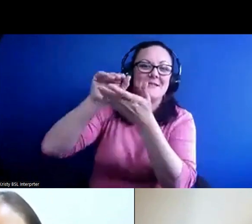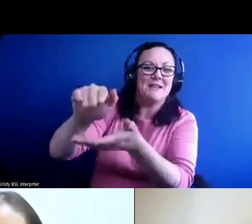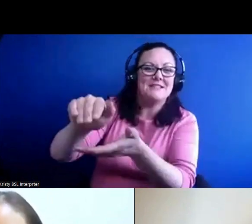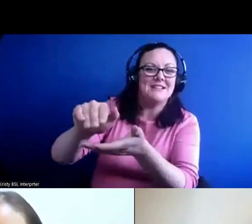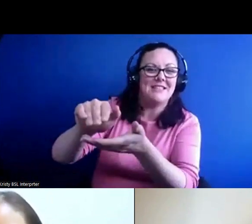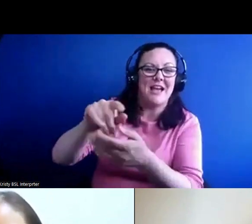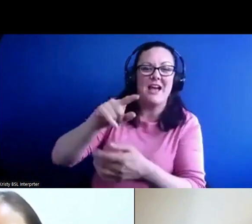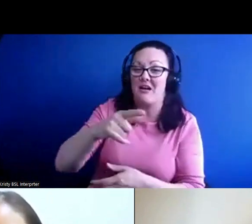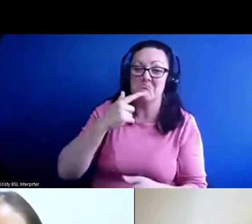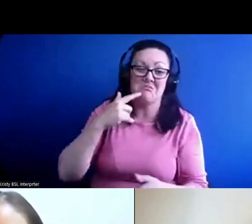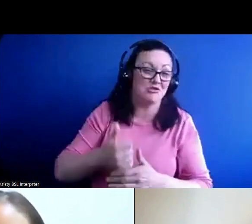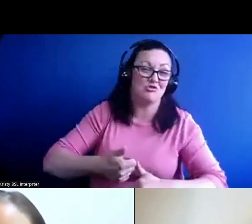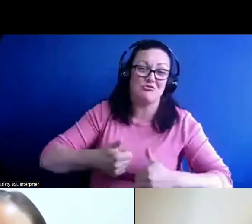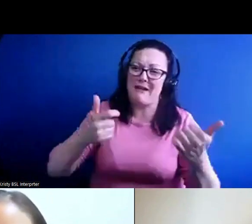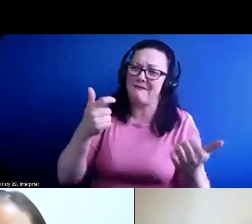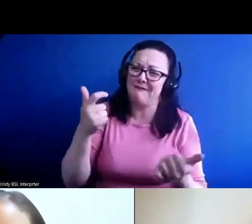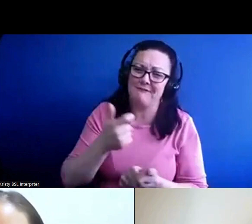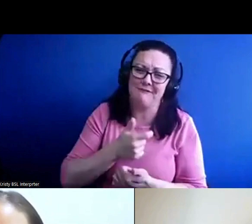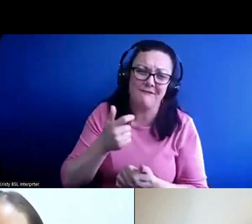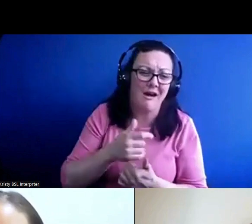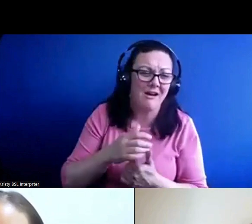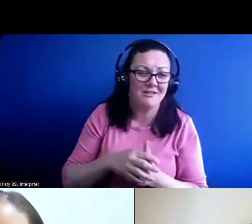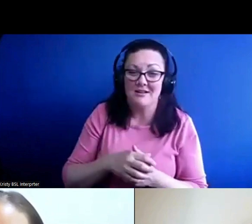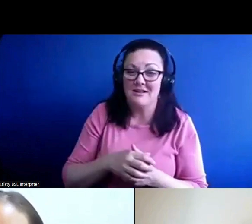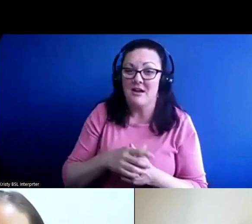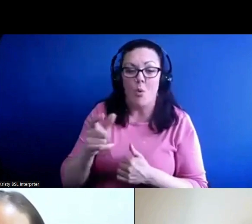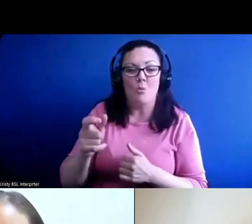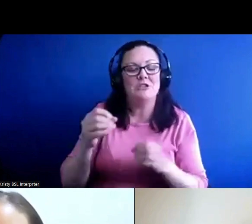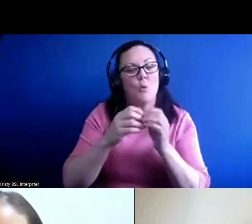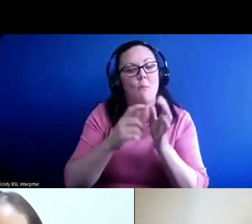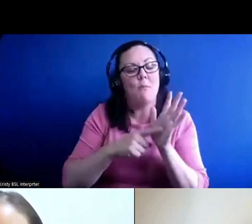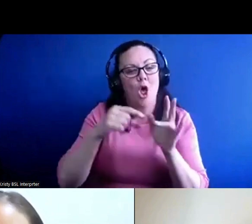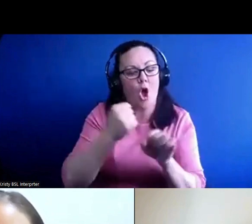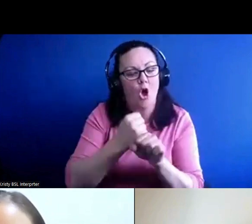We do blog writing so those kinds of the avenues but then